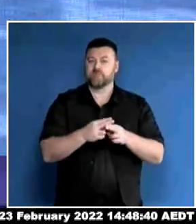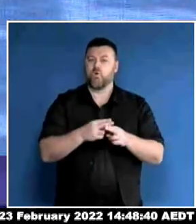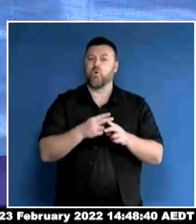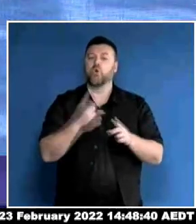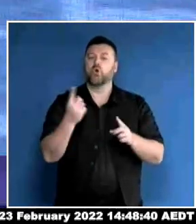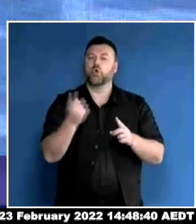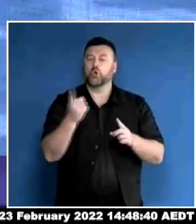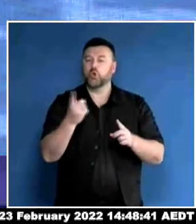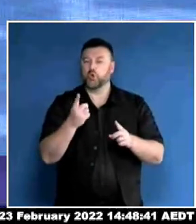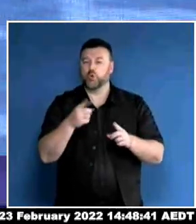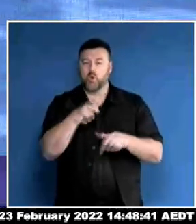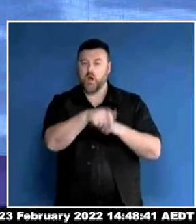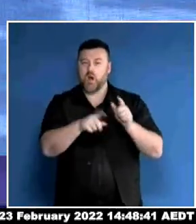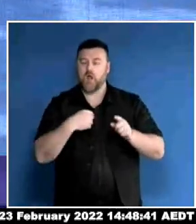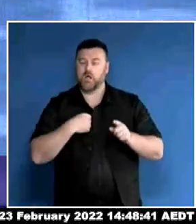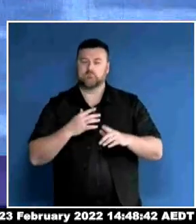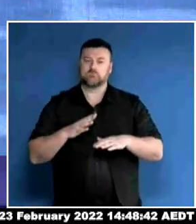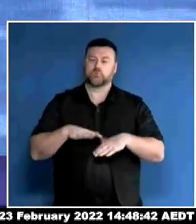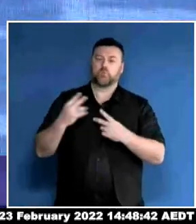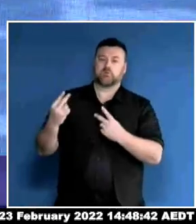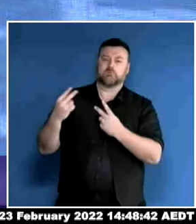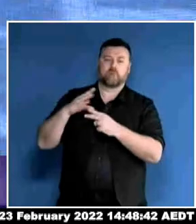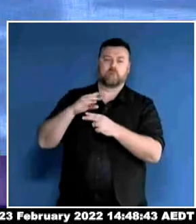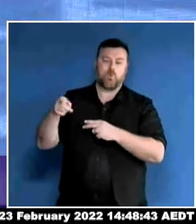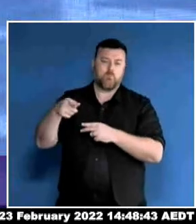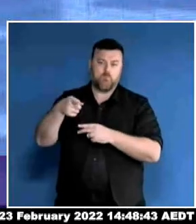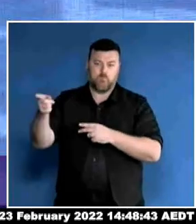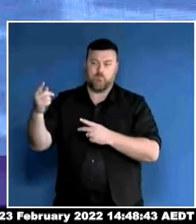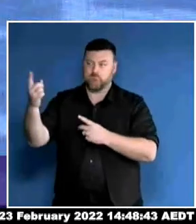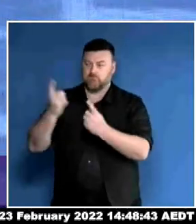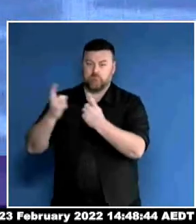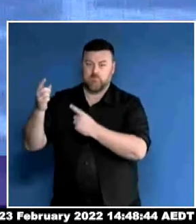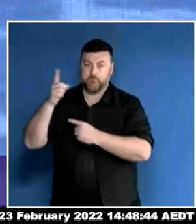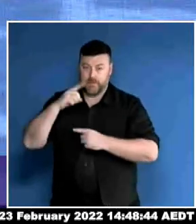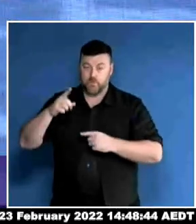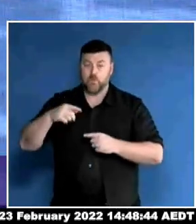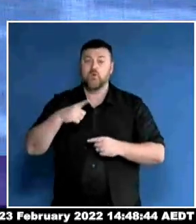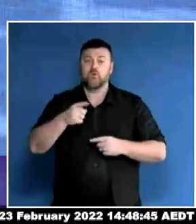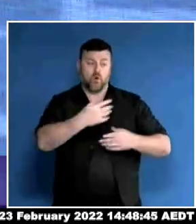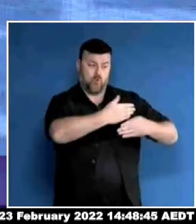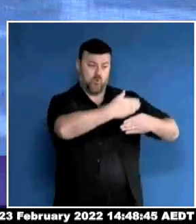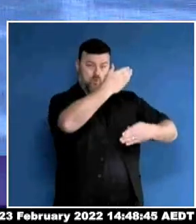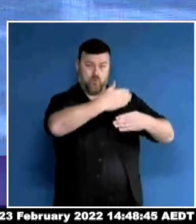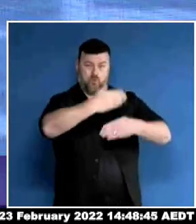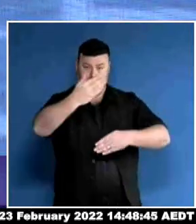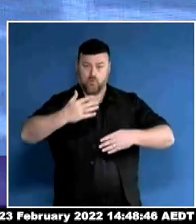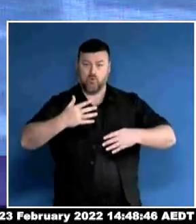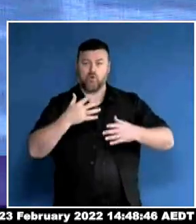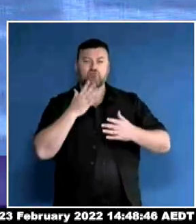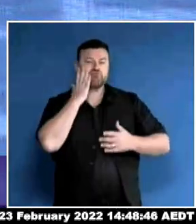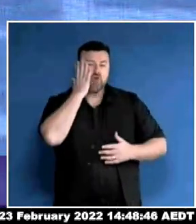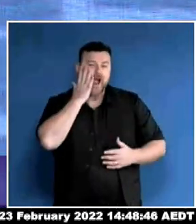Okay. So the carpet partitions are those two grey partitions between the